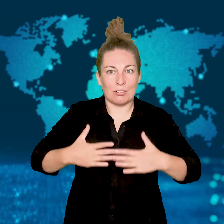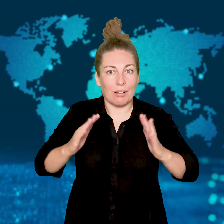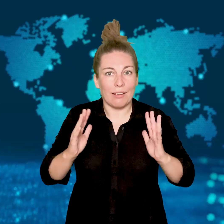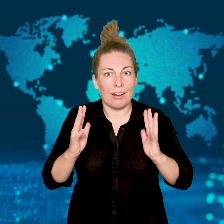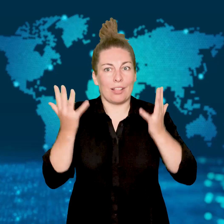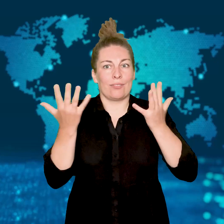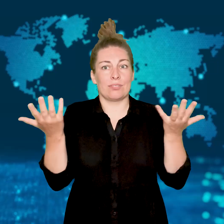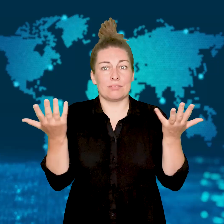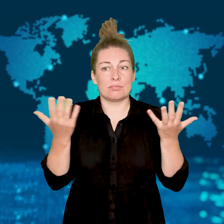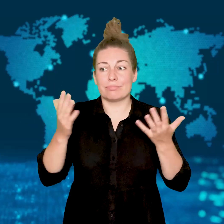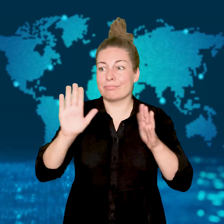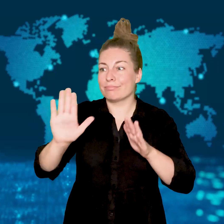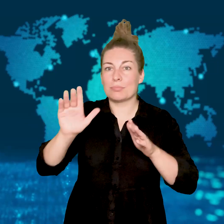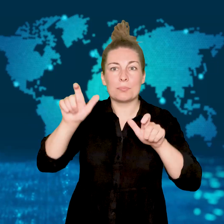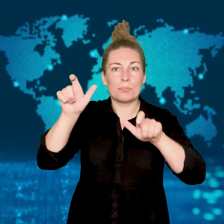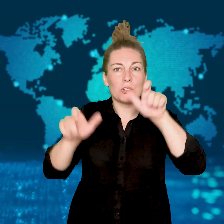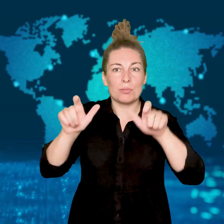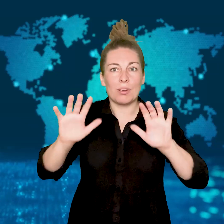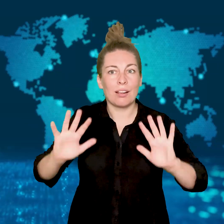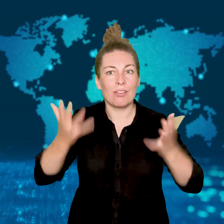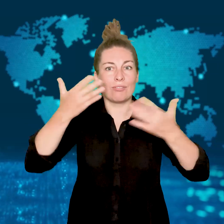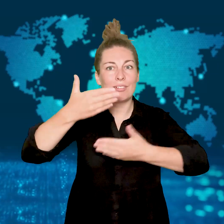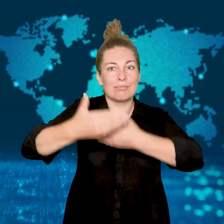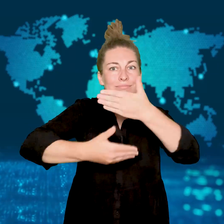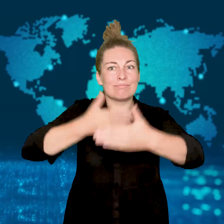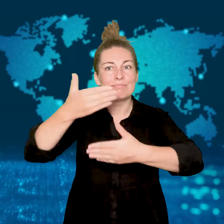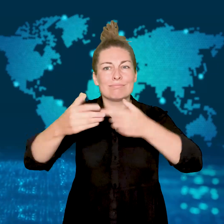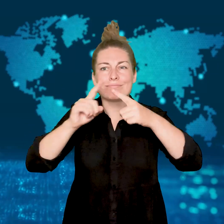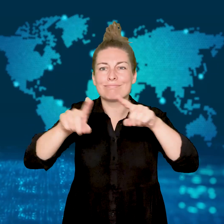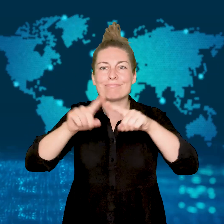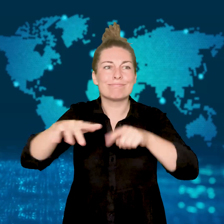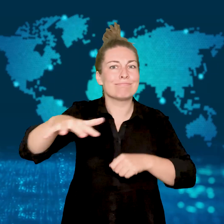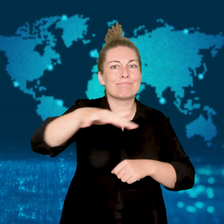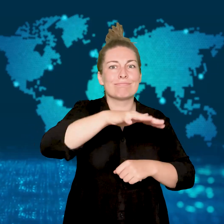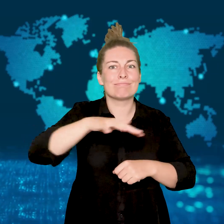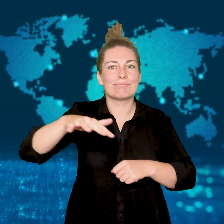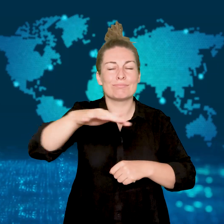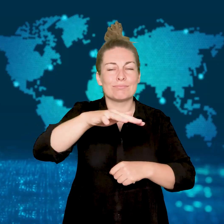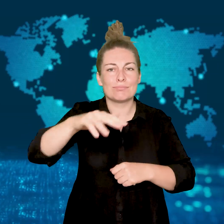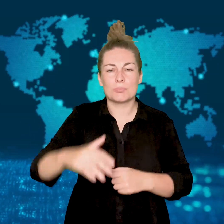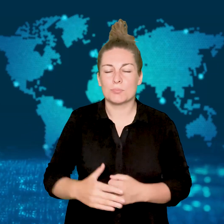life in all of those regions.